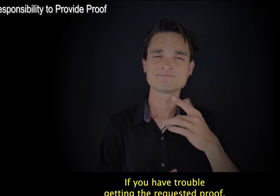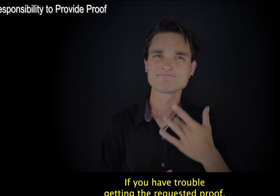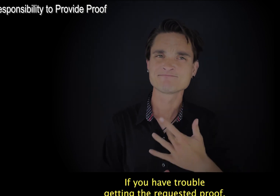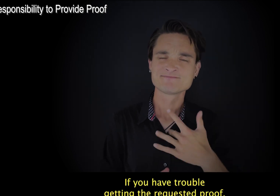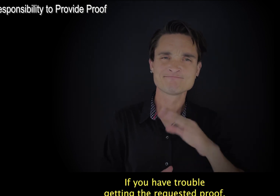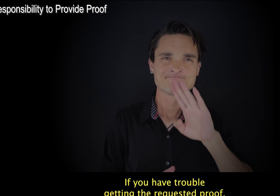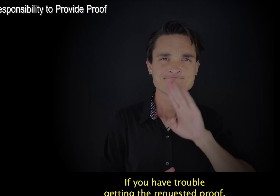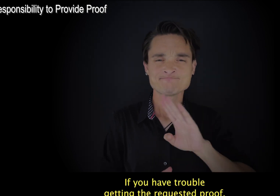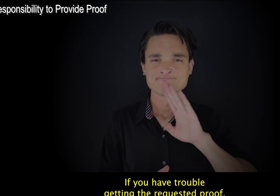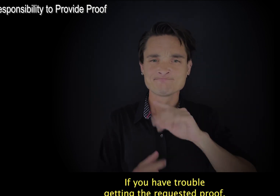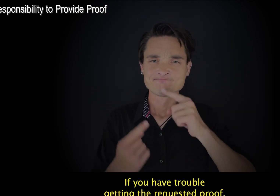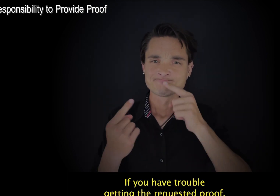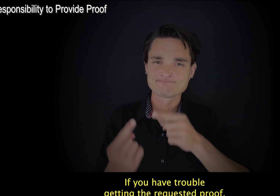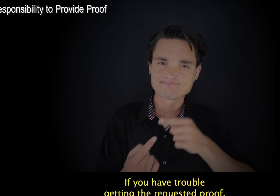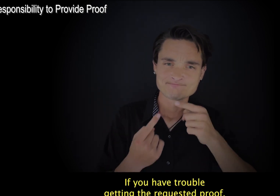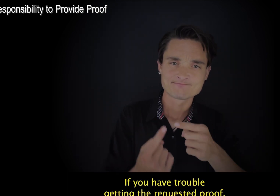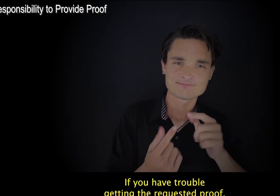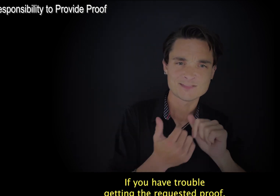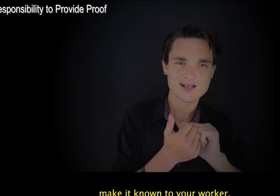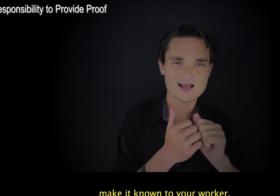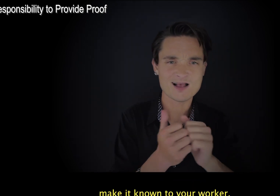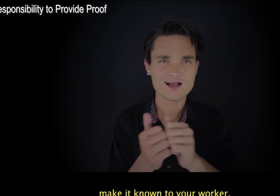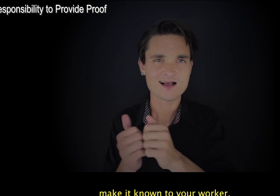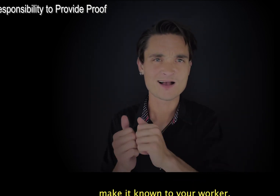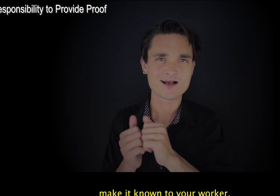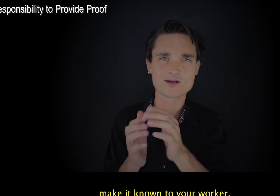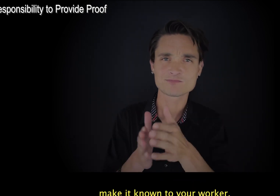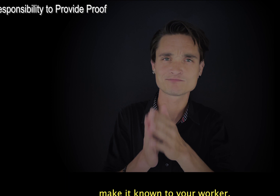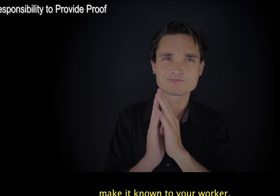If you have trouble getting the requested proof, make it known to your worker.